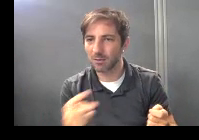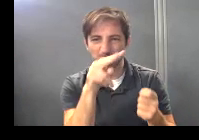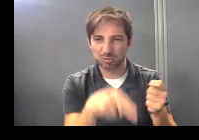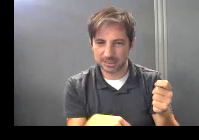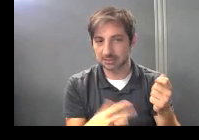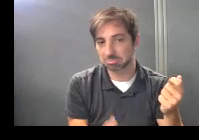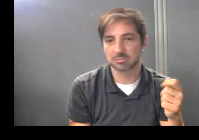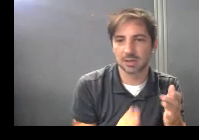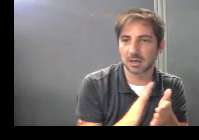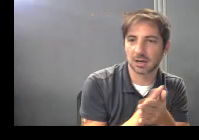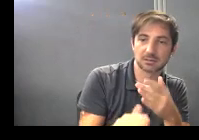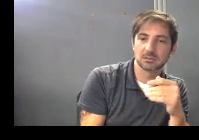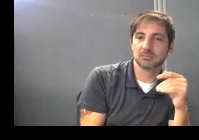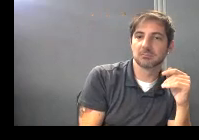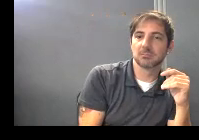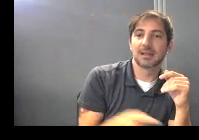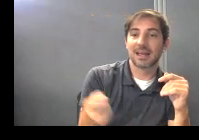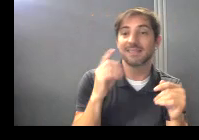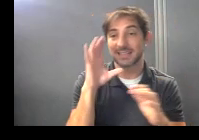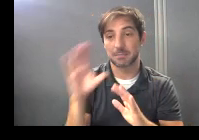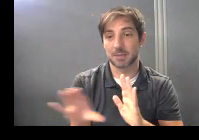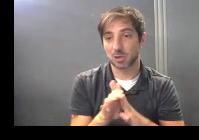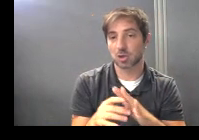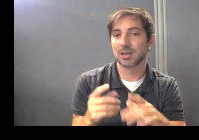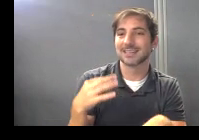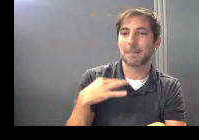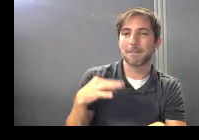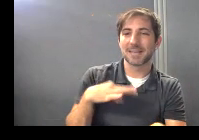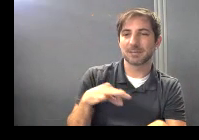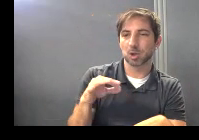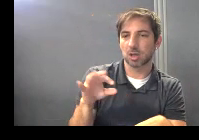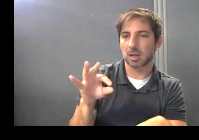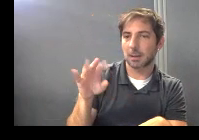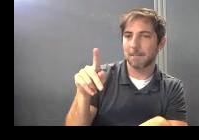PHOTO FROM AN EVENT I ATTENDED IN PITTSBURG. IT SHOWS TWO WOMEN ON THE STAGE.